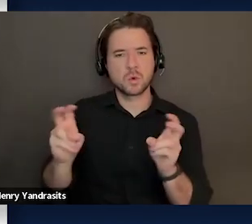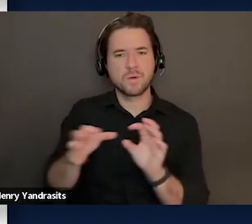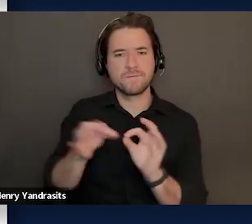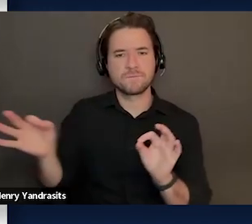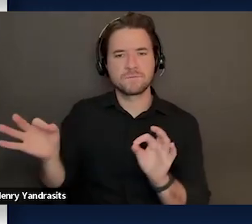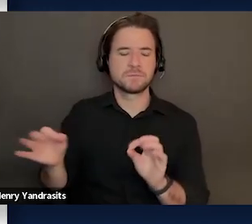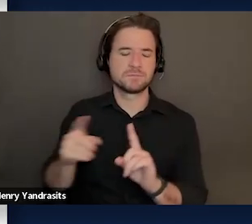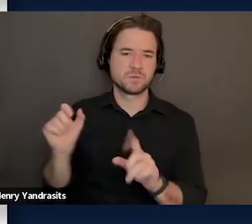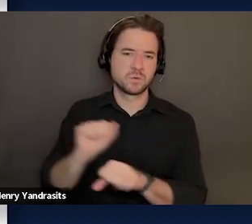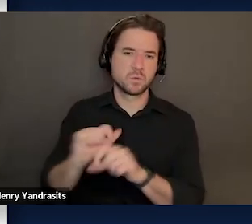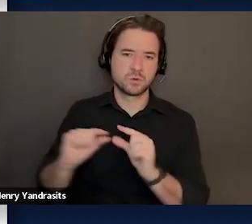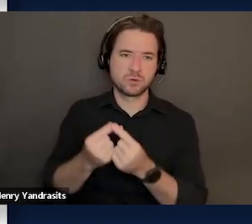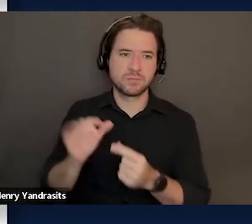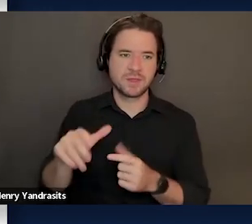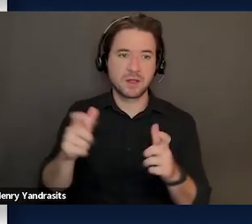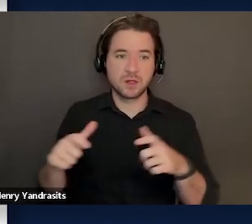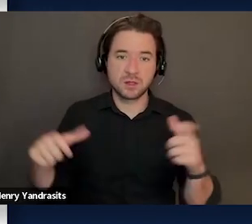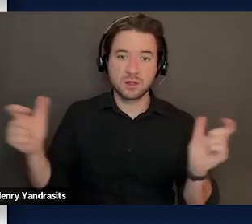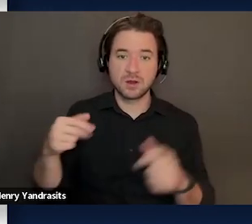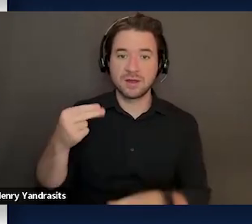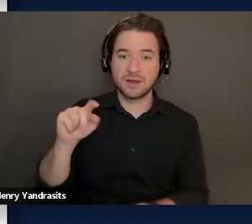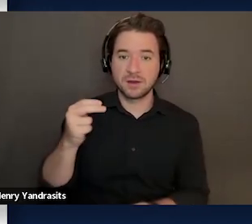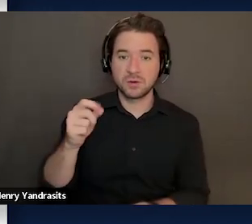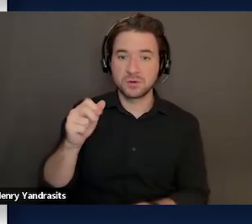quote, this large and heterogeneous population of people with disabilities.